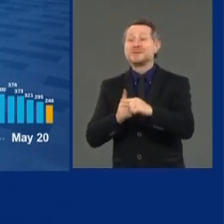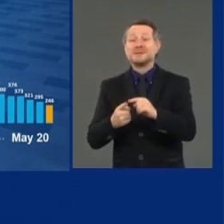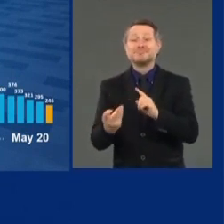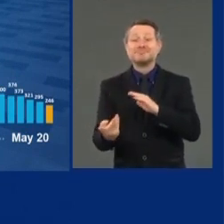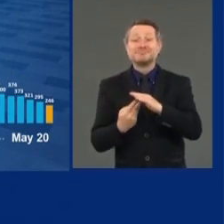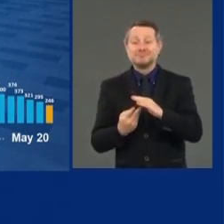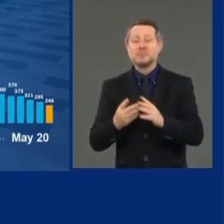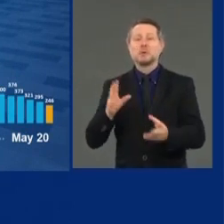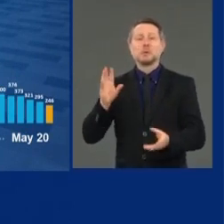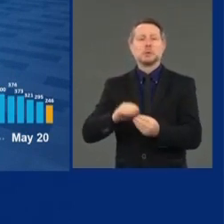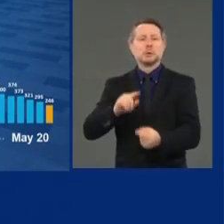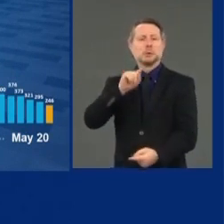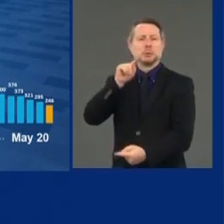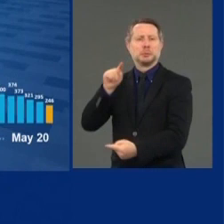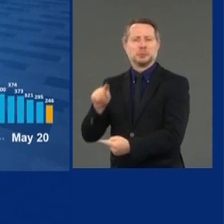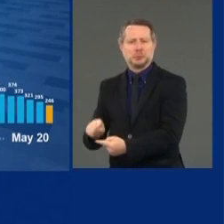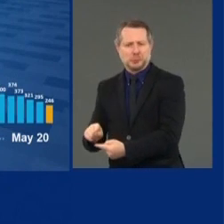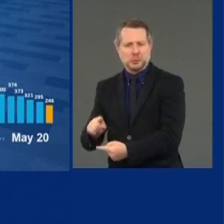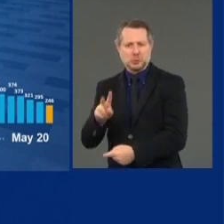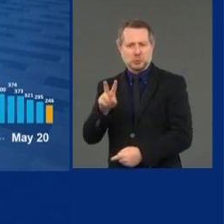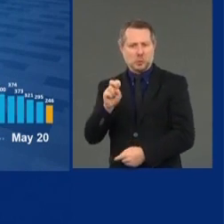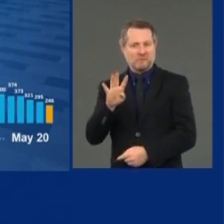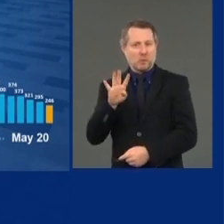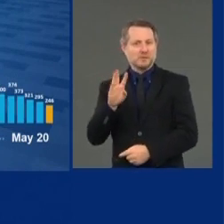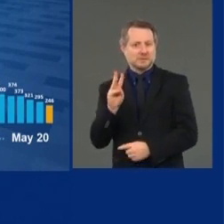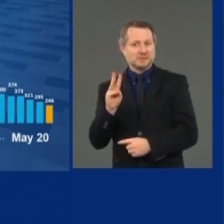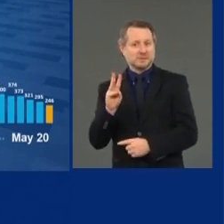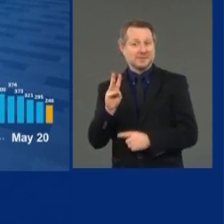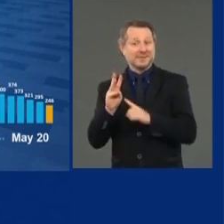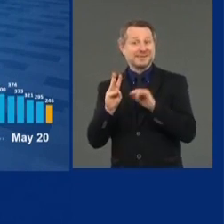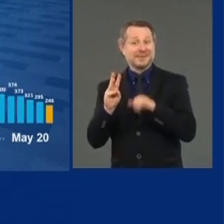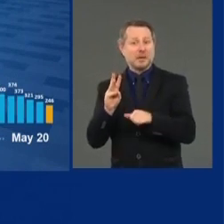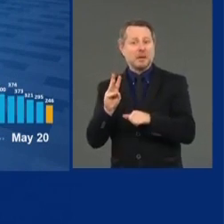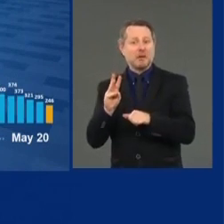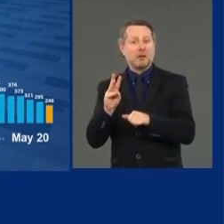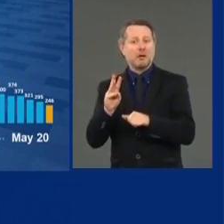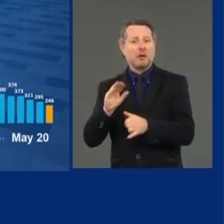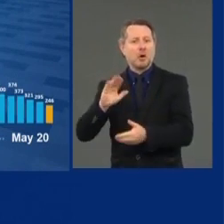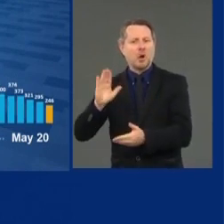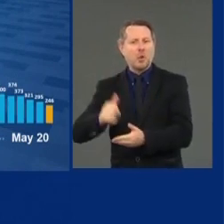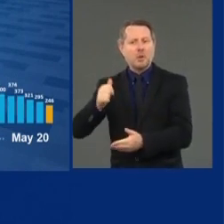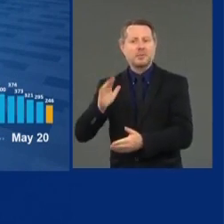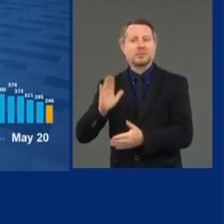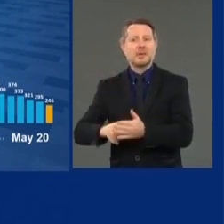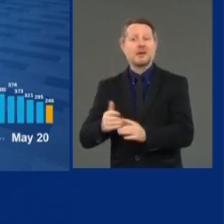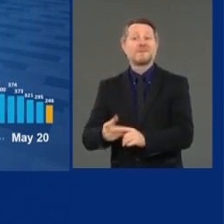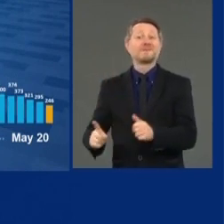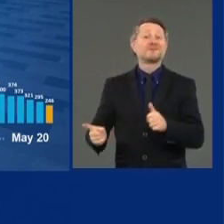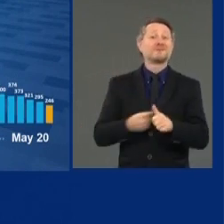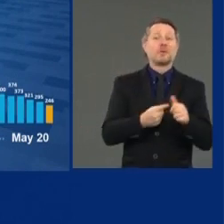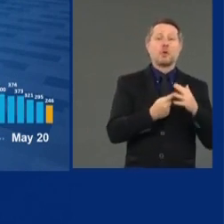NEW COVID CASES ARE DOWN TO 246